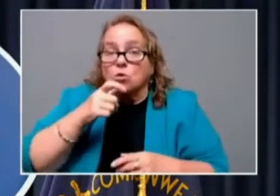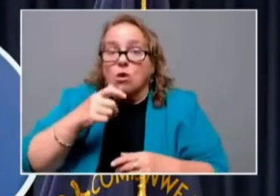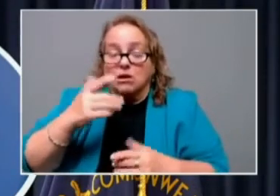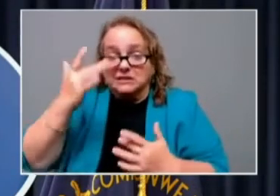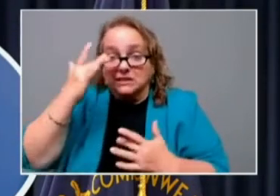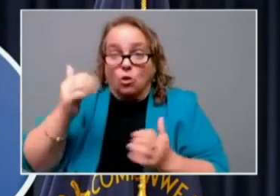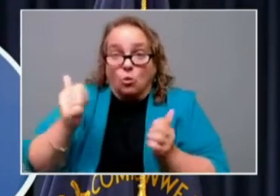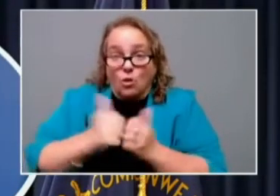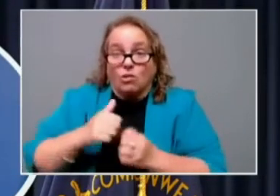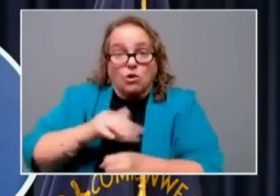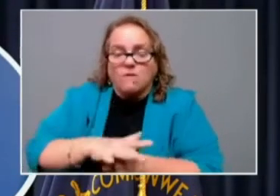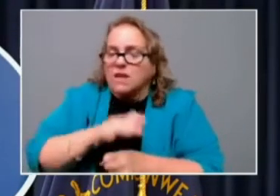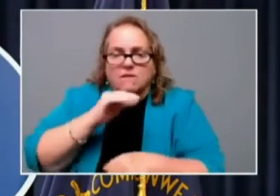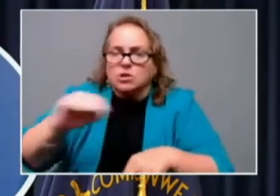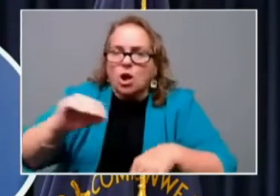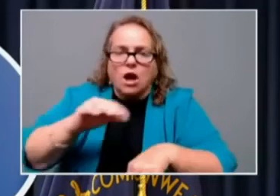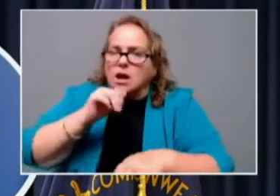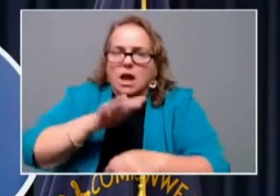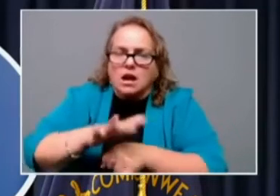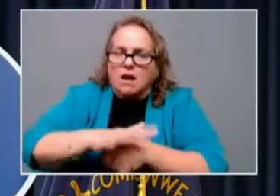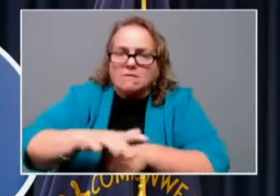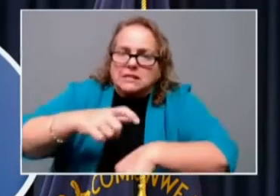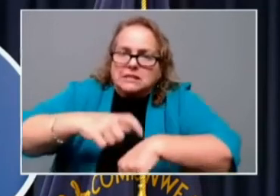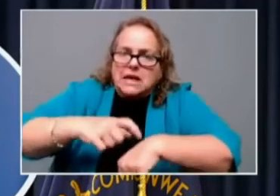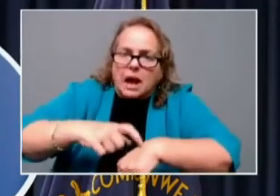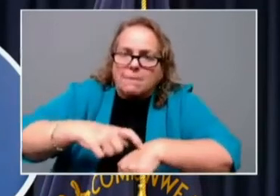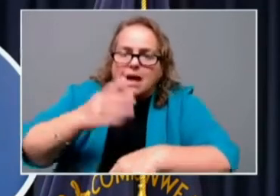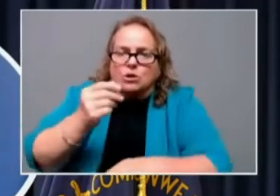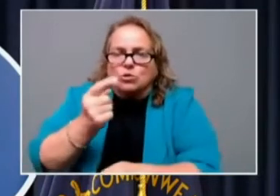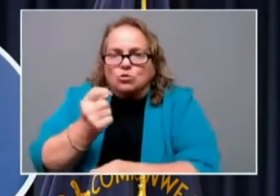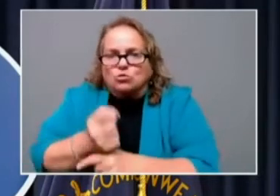give them the treatment that they need. Think about that that means if you're